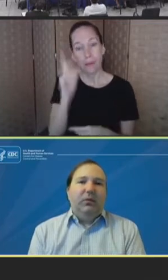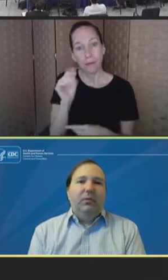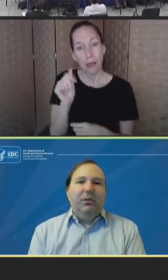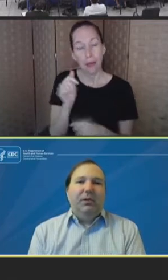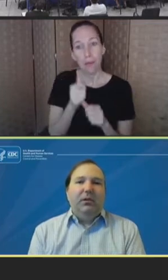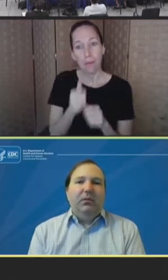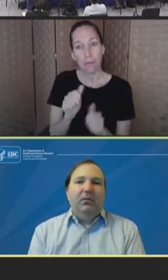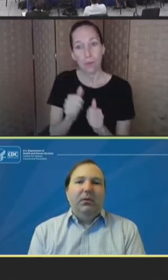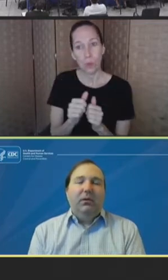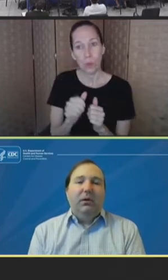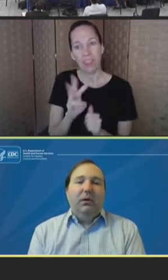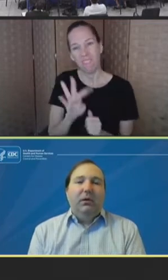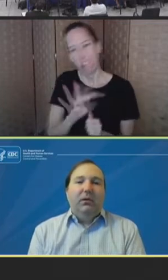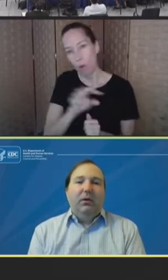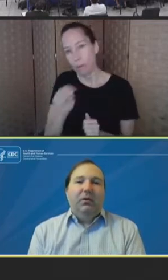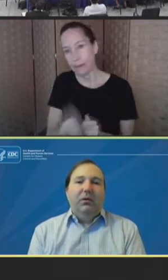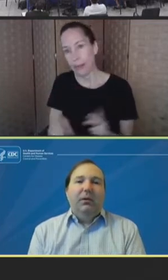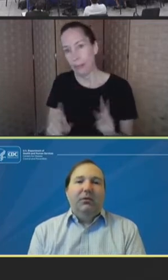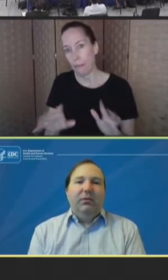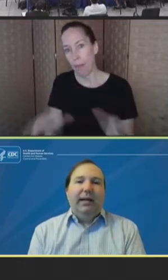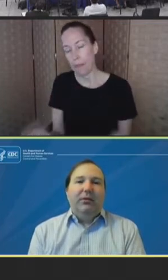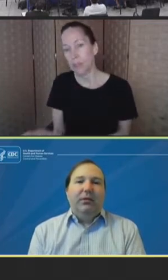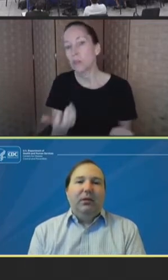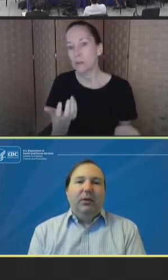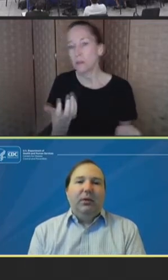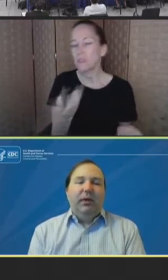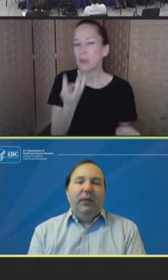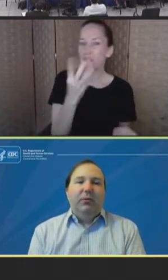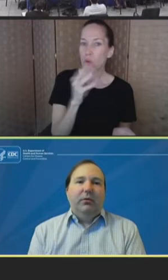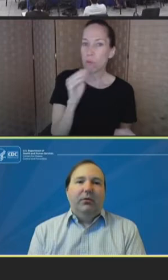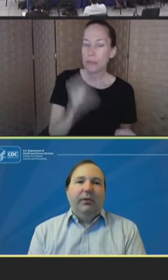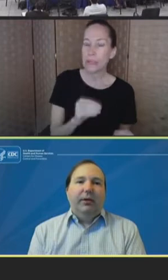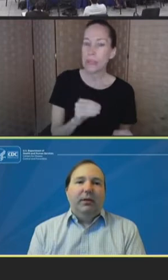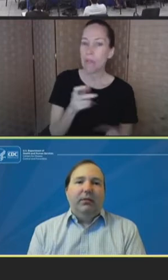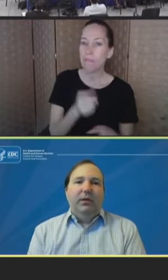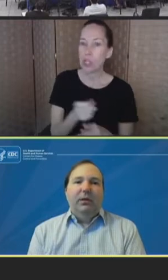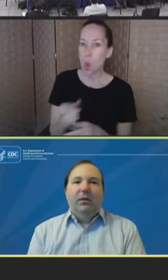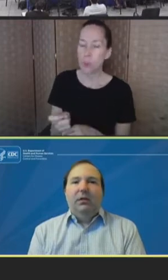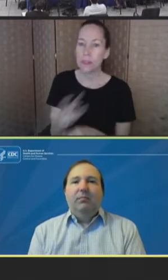4 percent of the doses administered nationally that we have captured under surveillance in VSD.